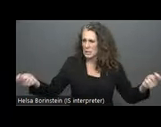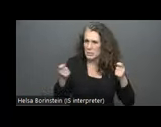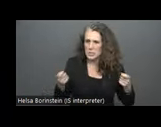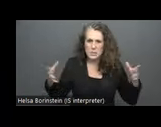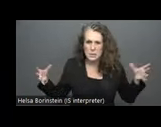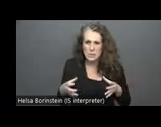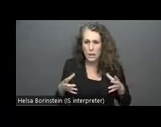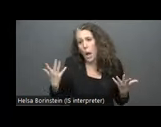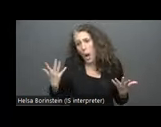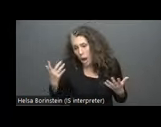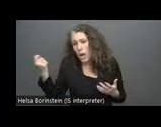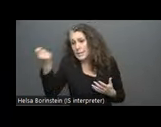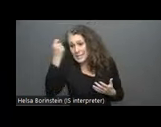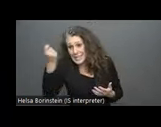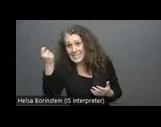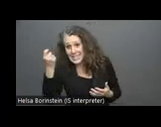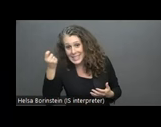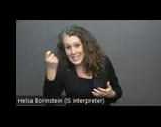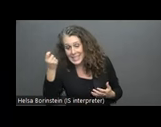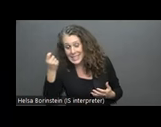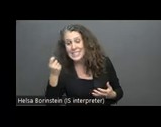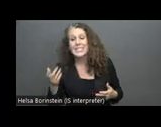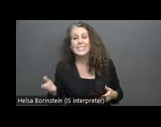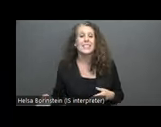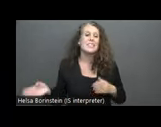14:56:38 Low consider. 14:56:38 Let me set up dash moves on to the